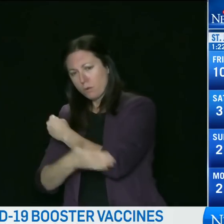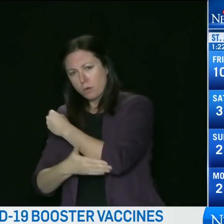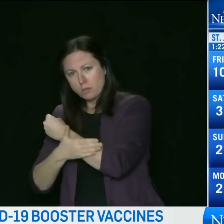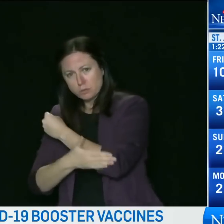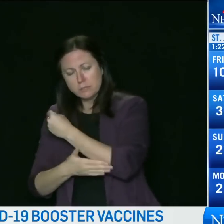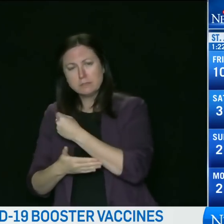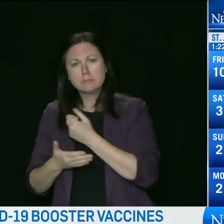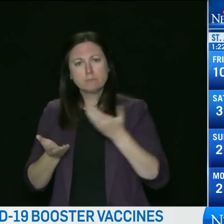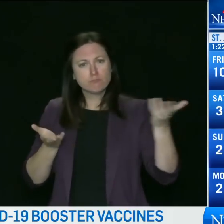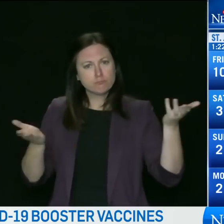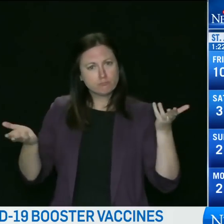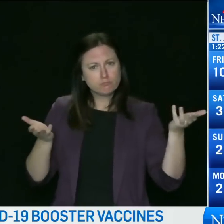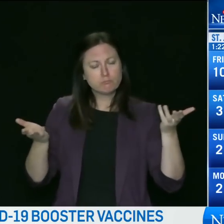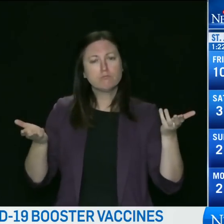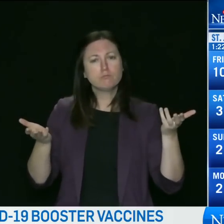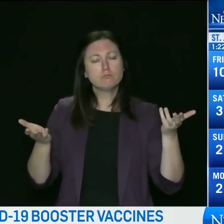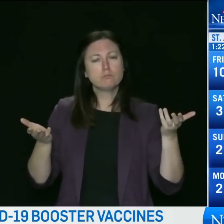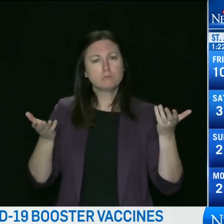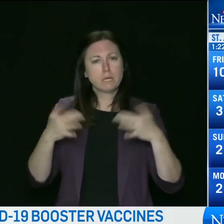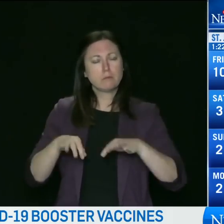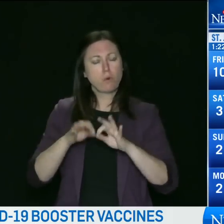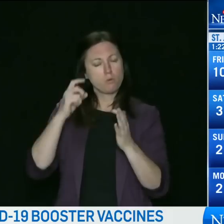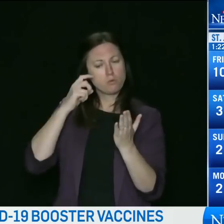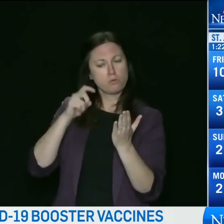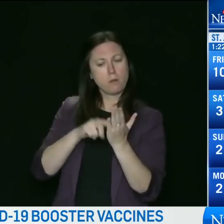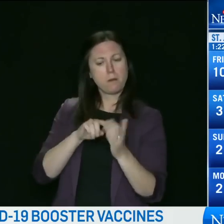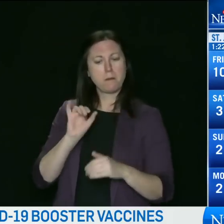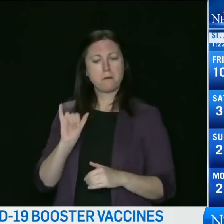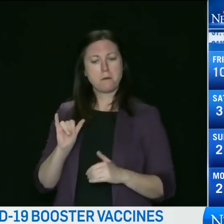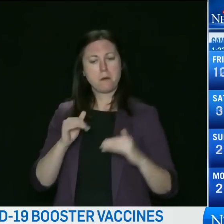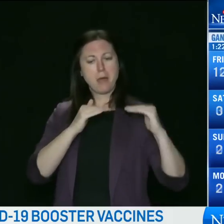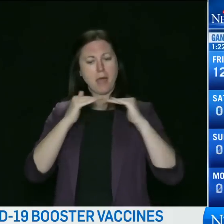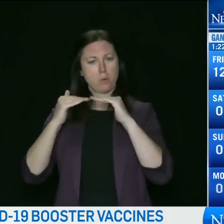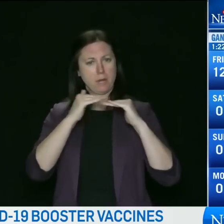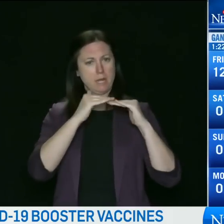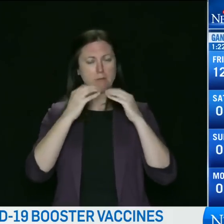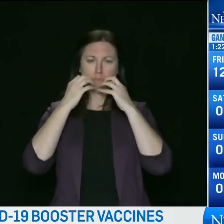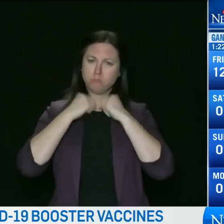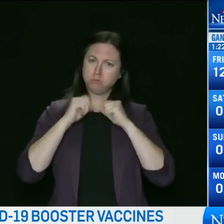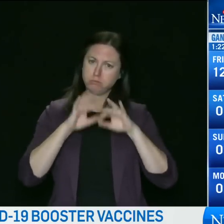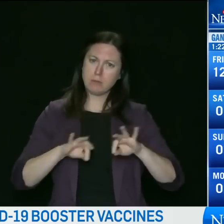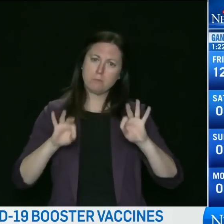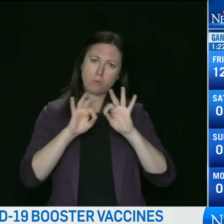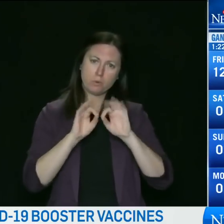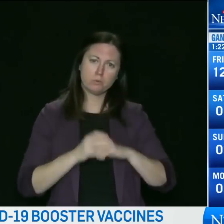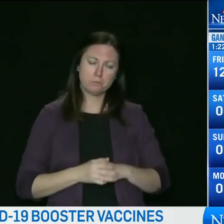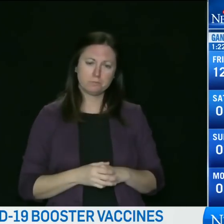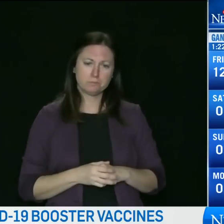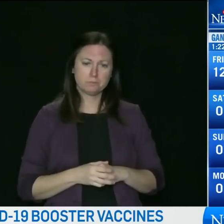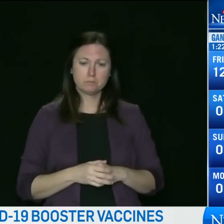THERE IS A BALANCE OF A THOUGHTFUL, METHODICAL APPROACH